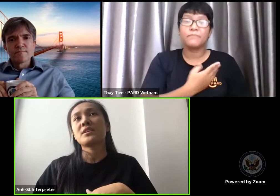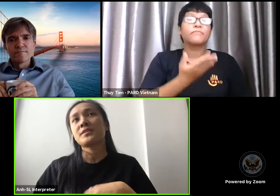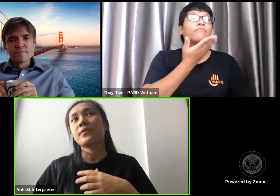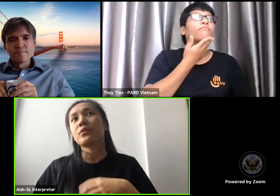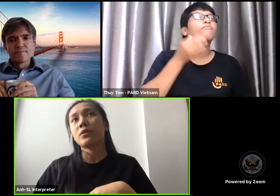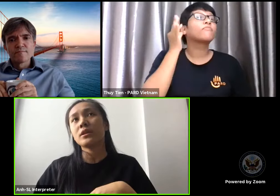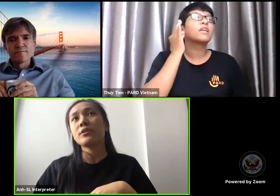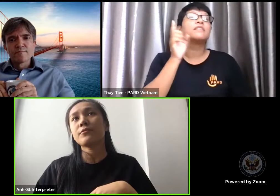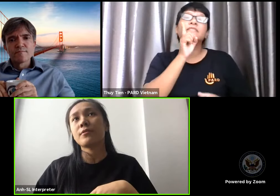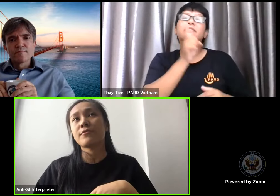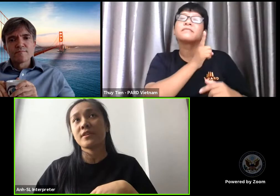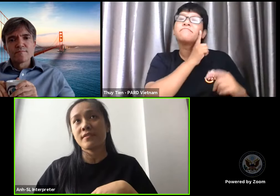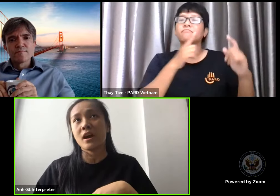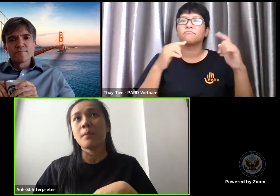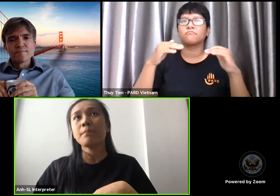Specifically from Vietnam,